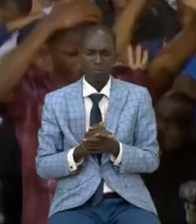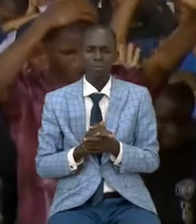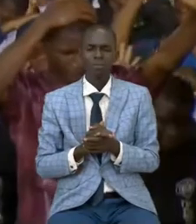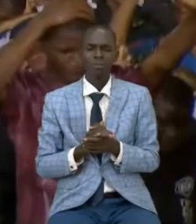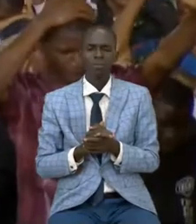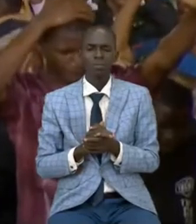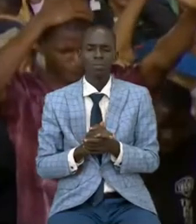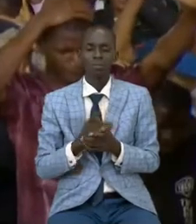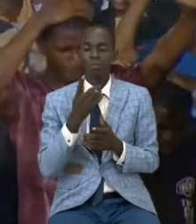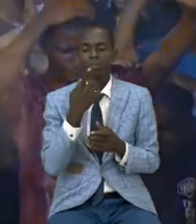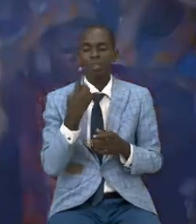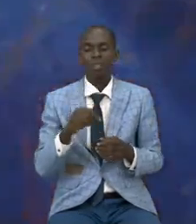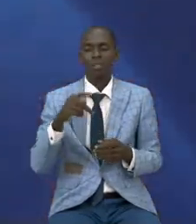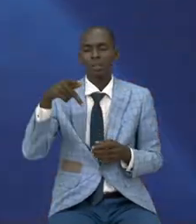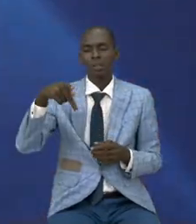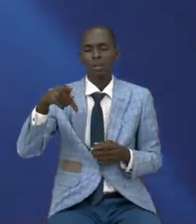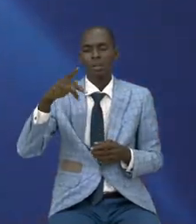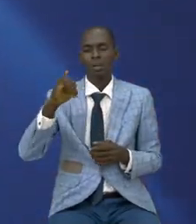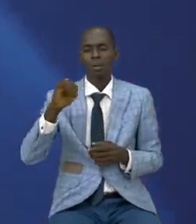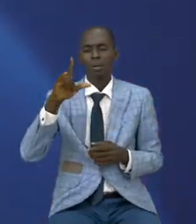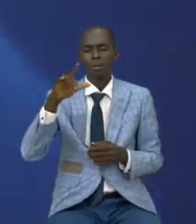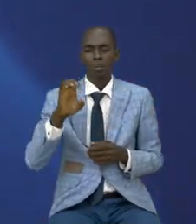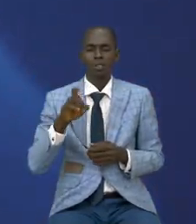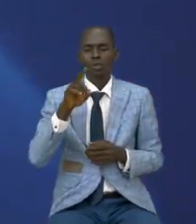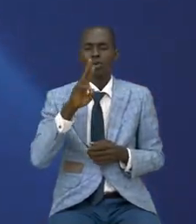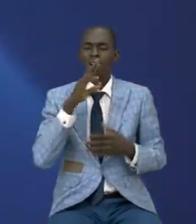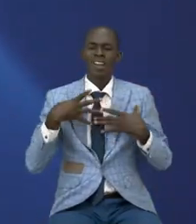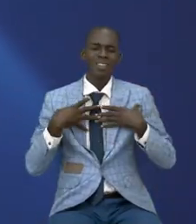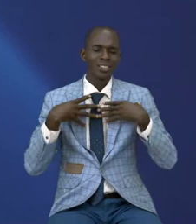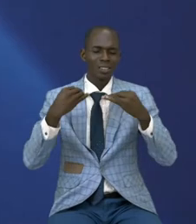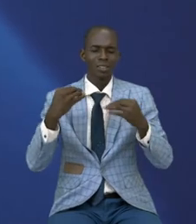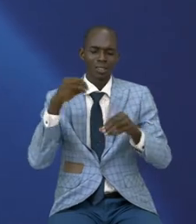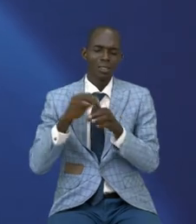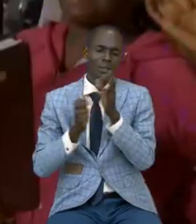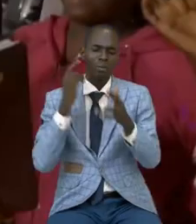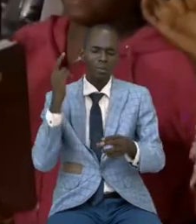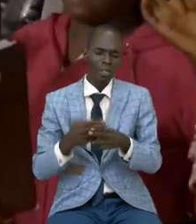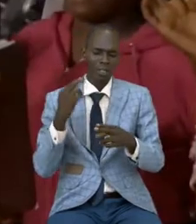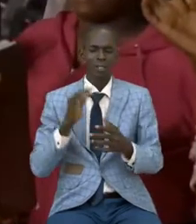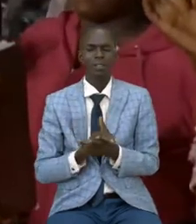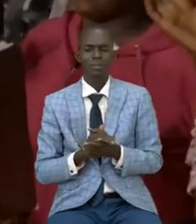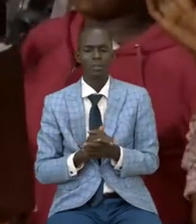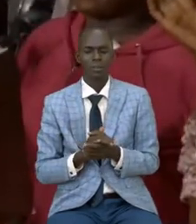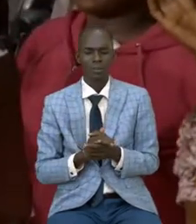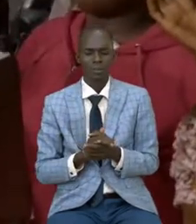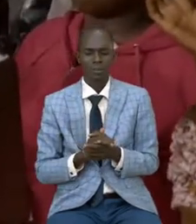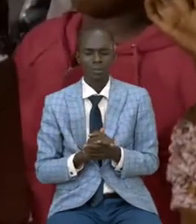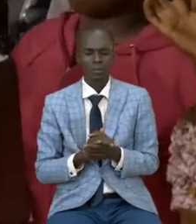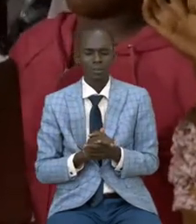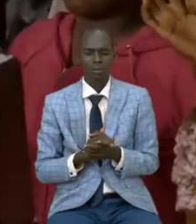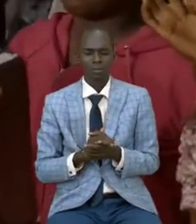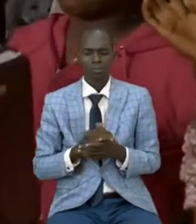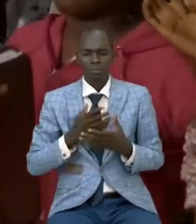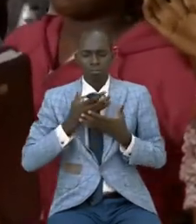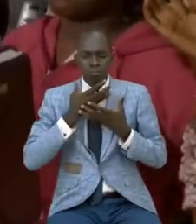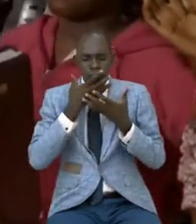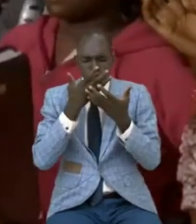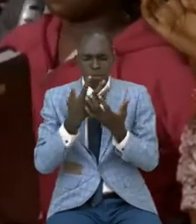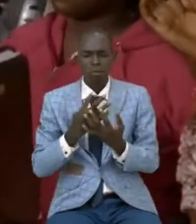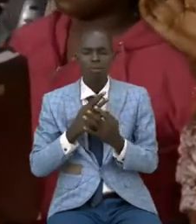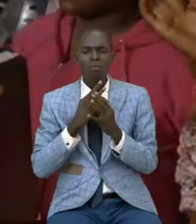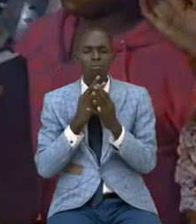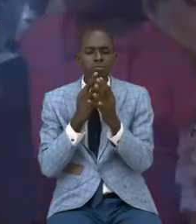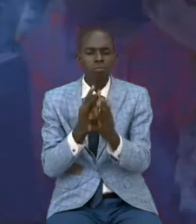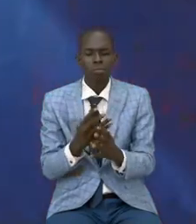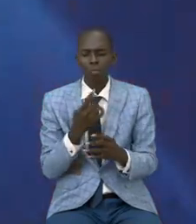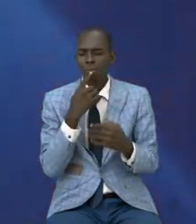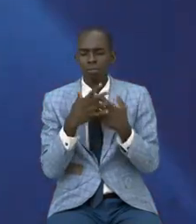the pile you're healed in jesus name vomiting bloods chilling blood and urinating blood you